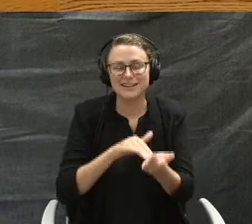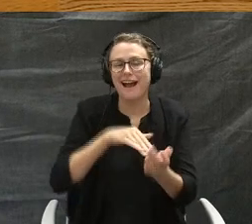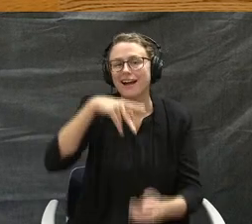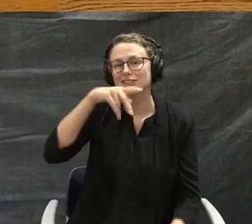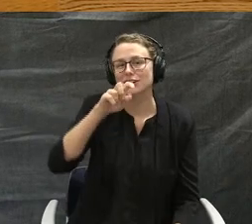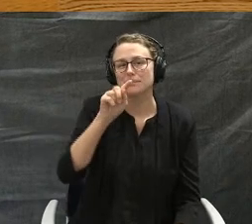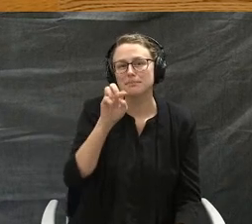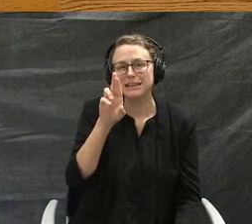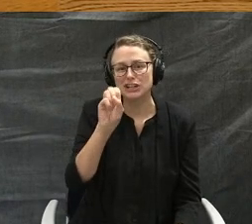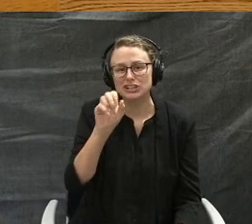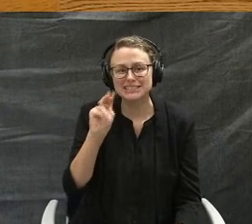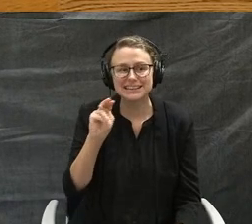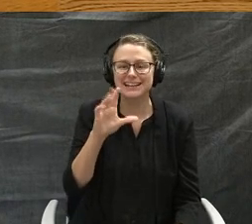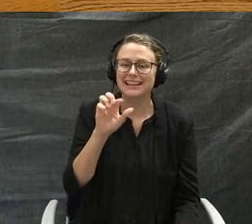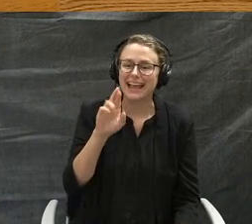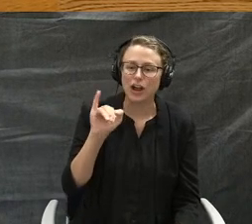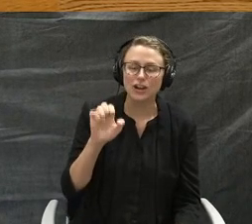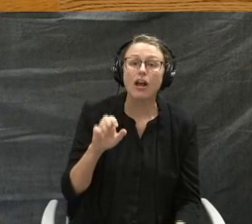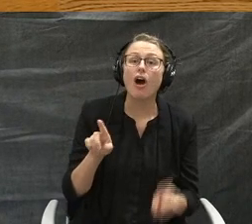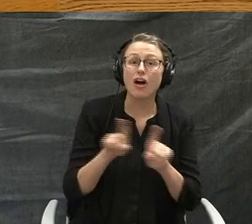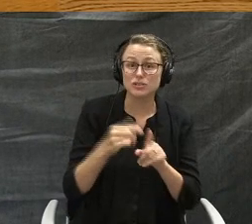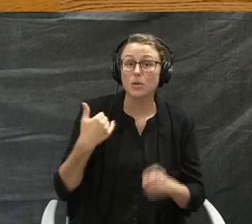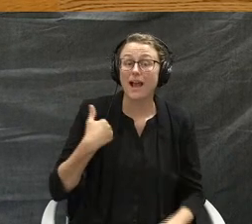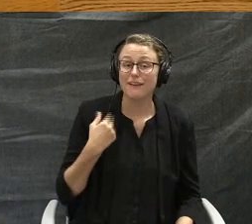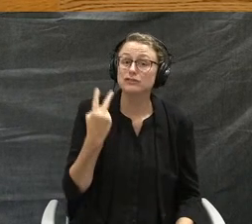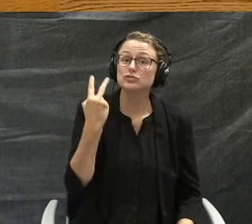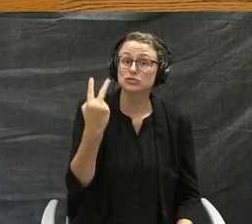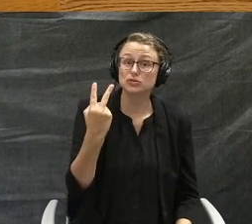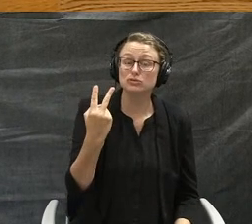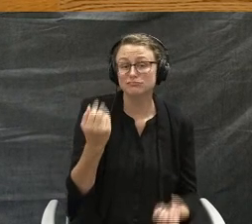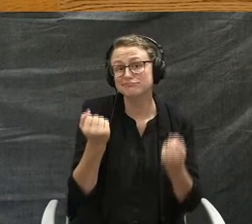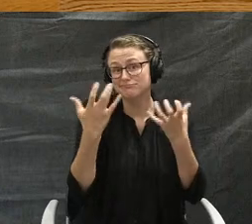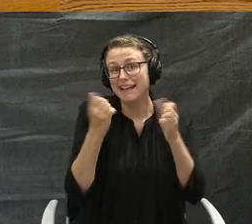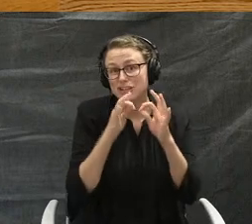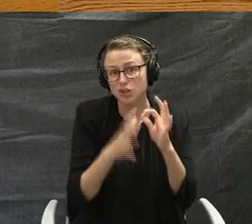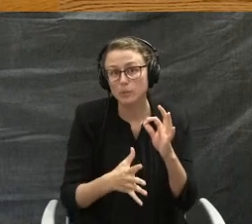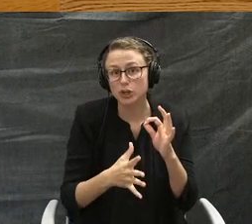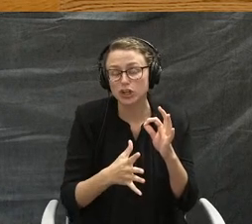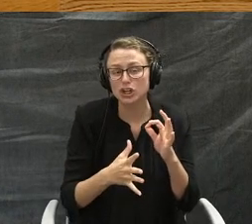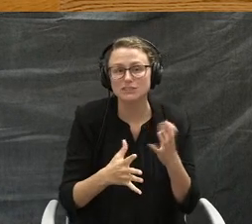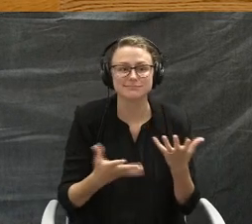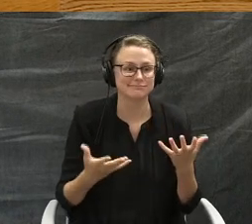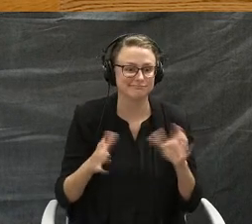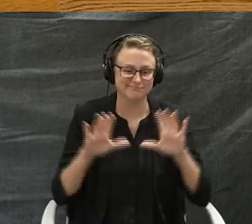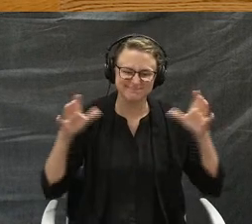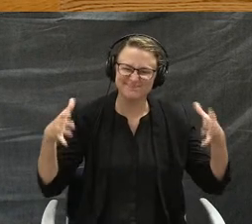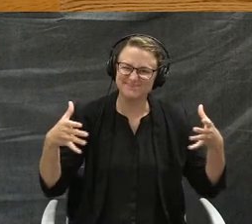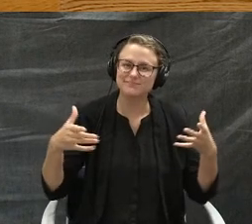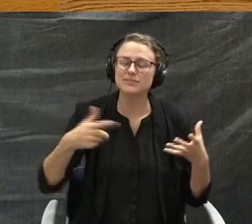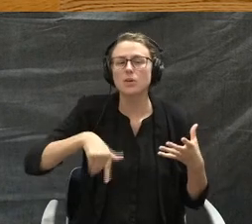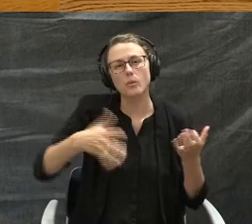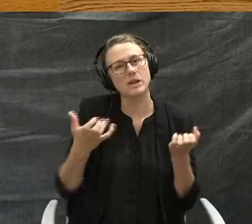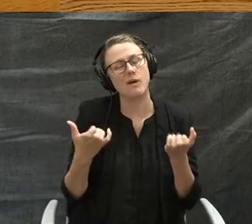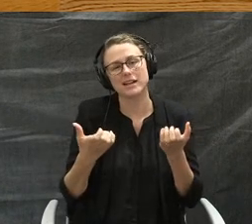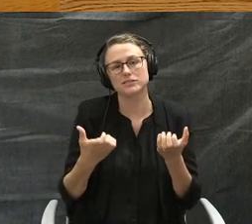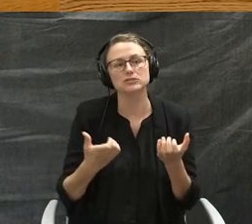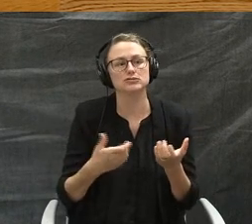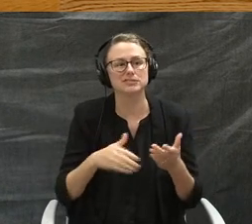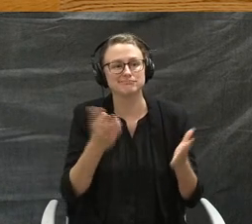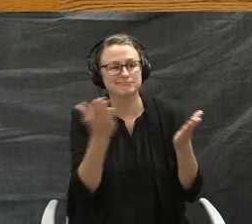Carey. And also we have to sign language interpreters. So just wanted to acknowledge our AV team for putting this together